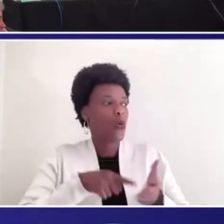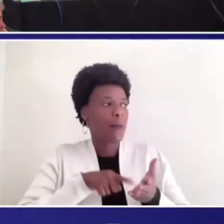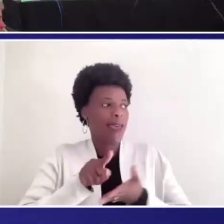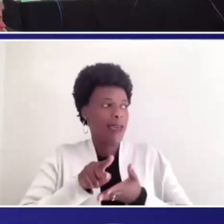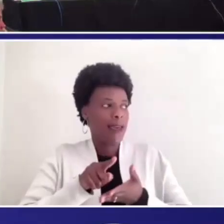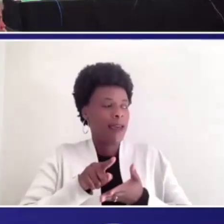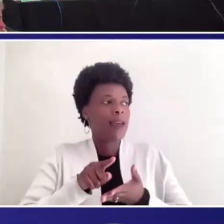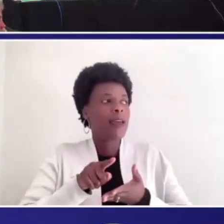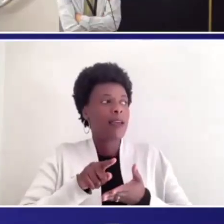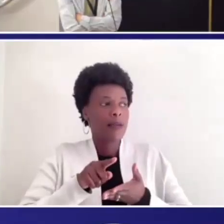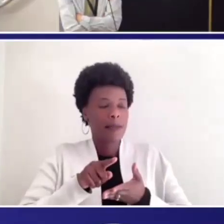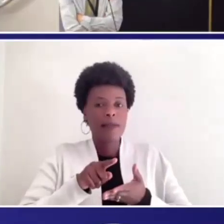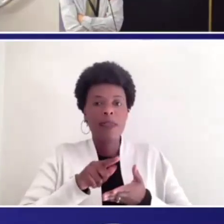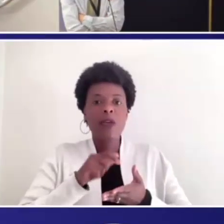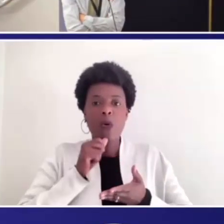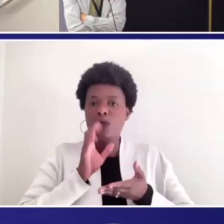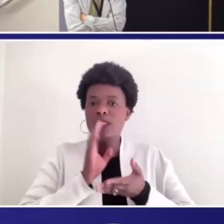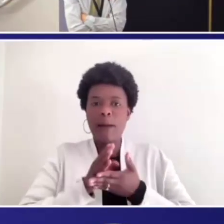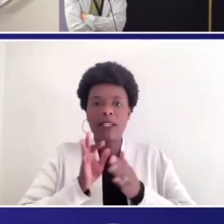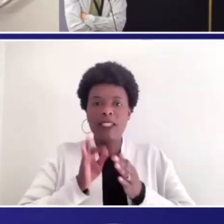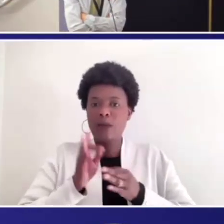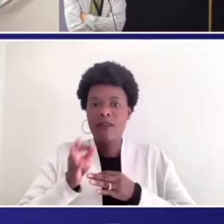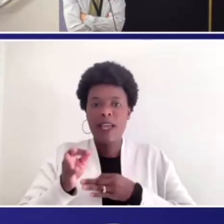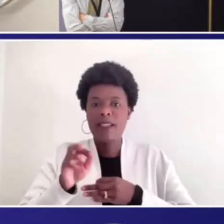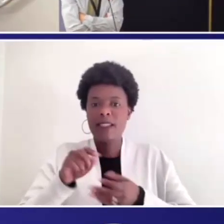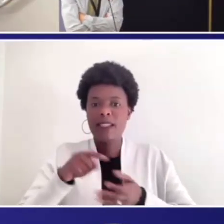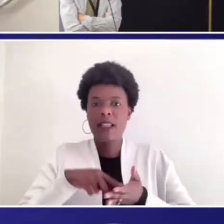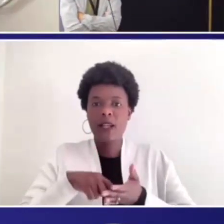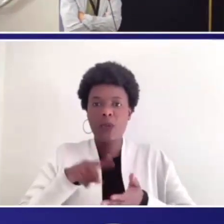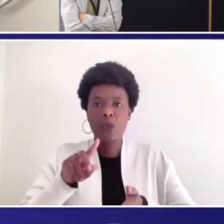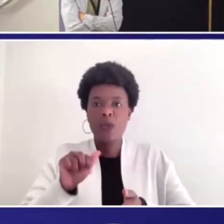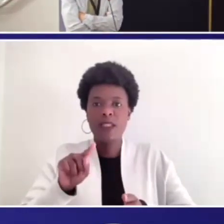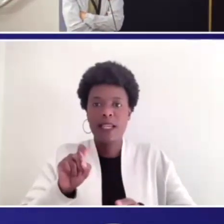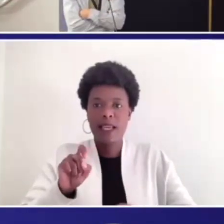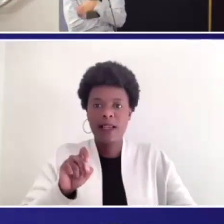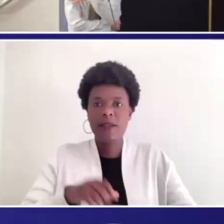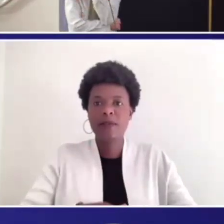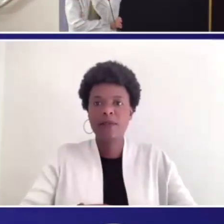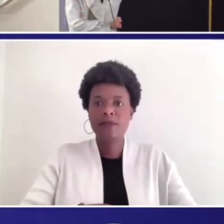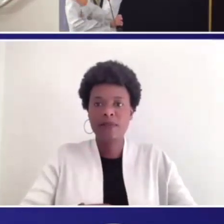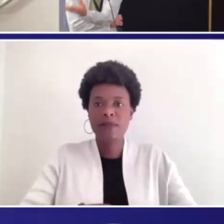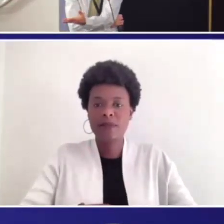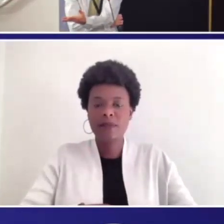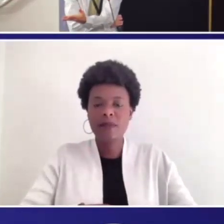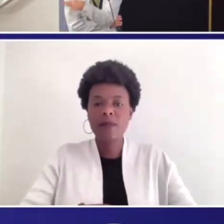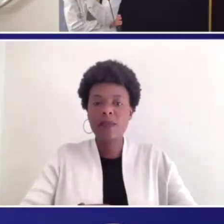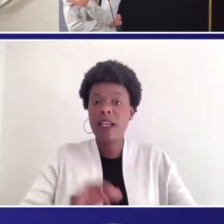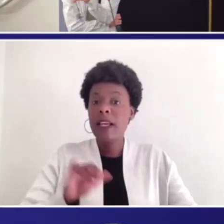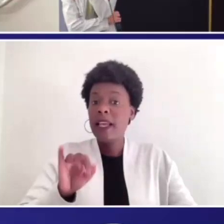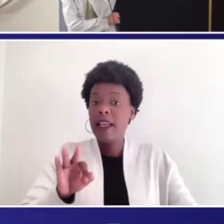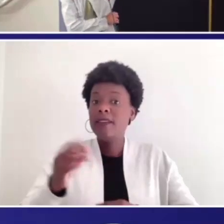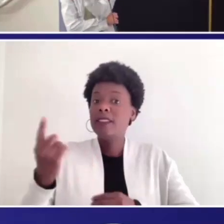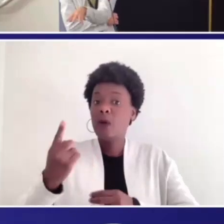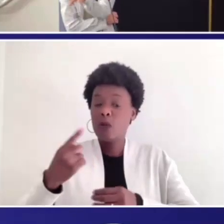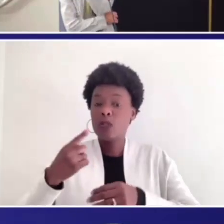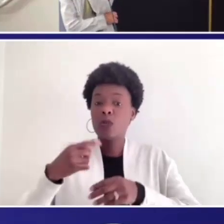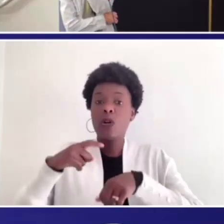that's not going to stop us from advancing the due date. A lot of people assume because someone's on autopay that you're committing to paying this amount, this